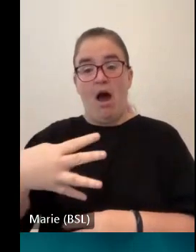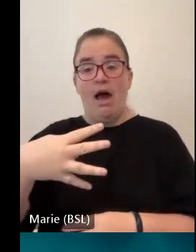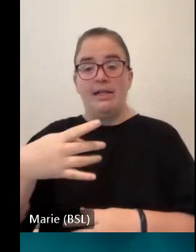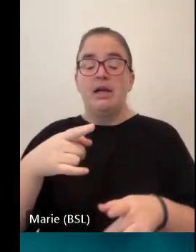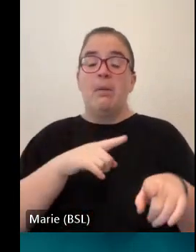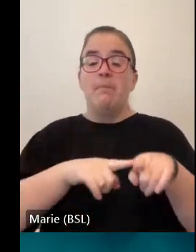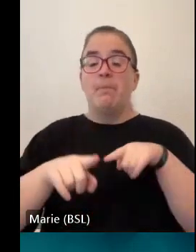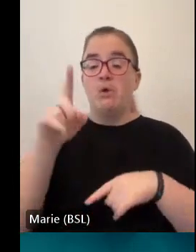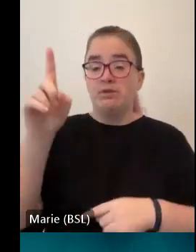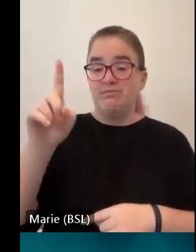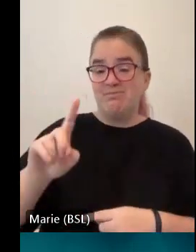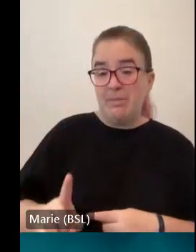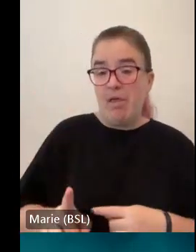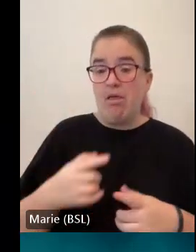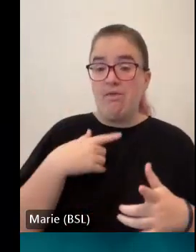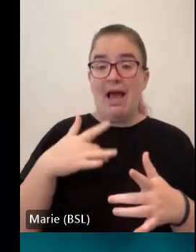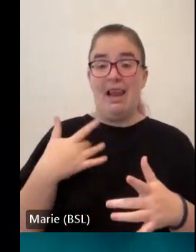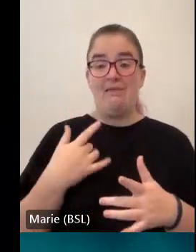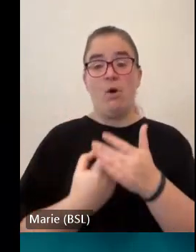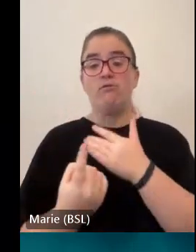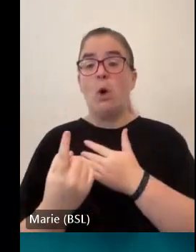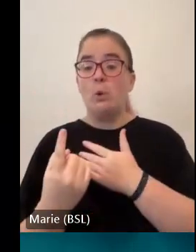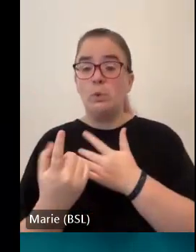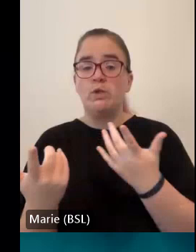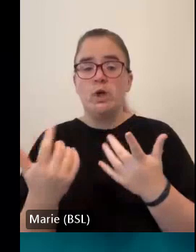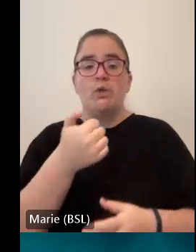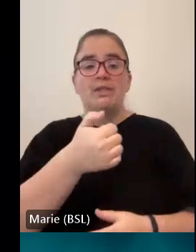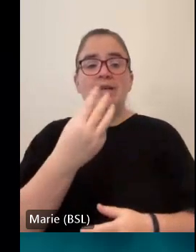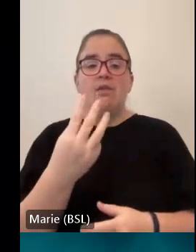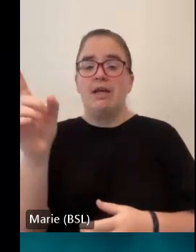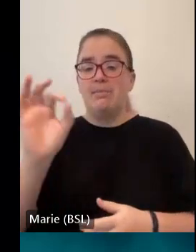So that's not a massive surprise, that 63% of our victims live on their own.